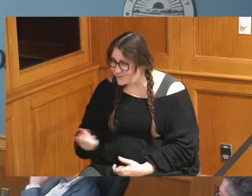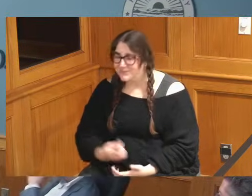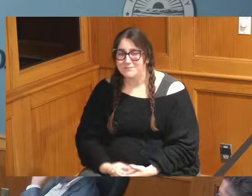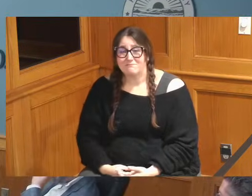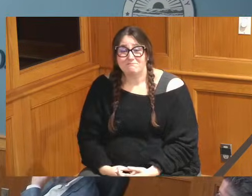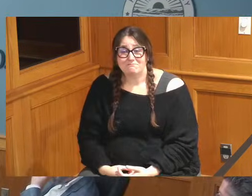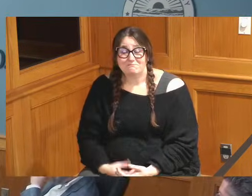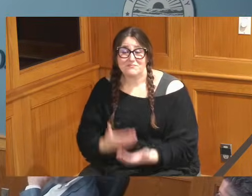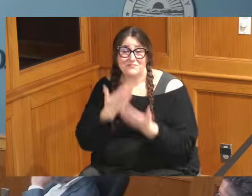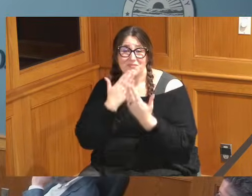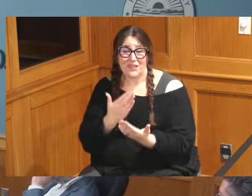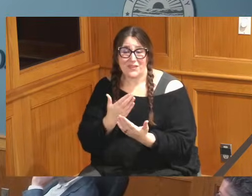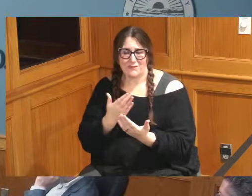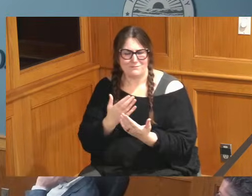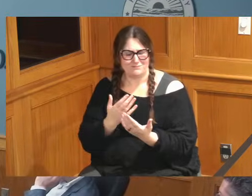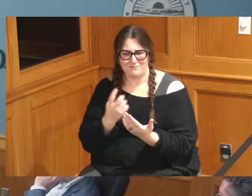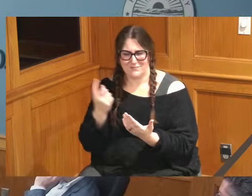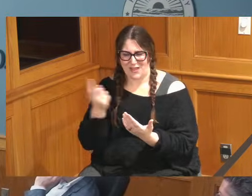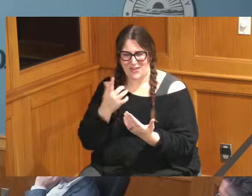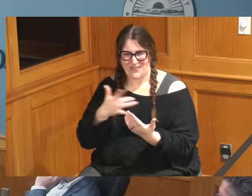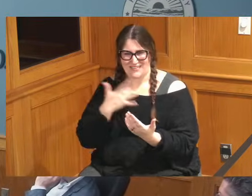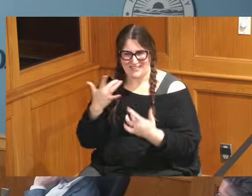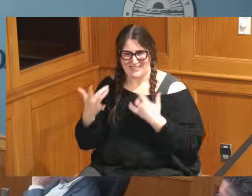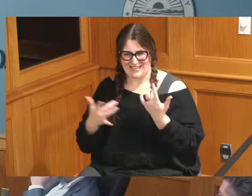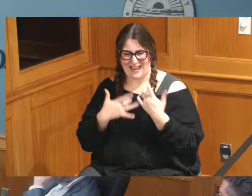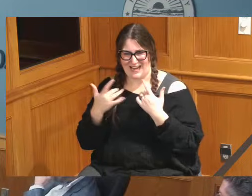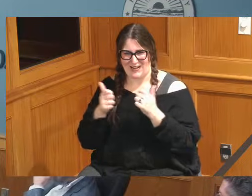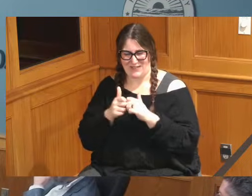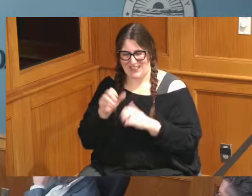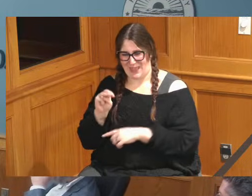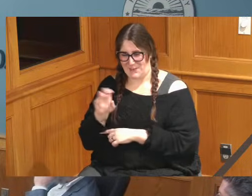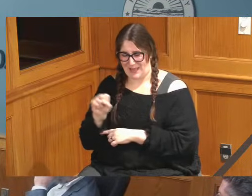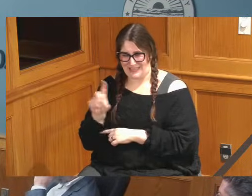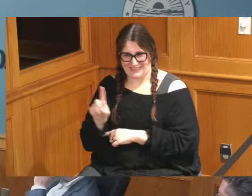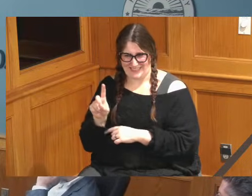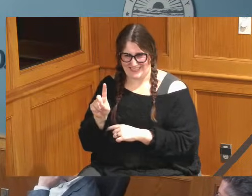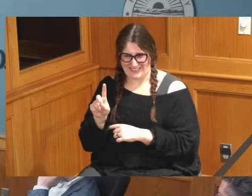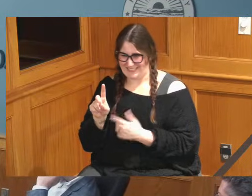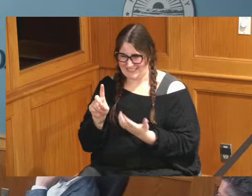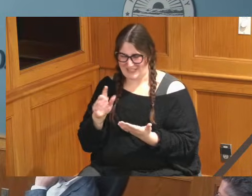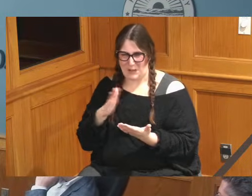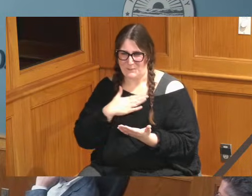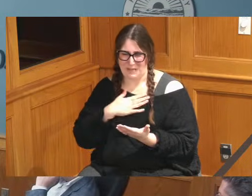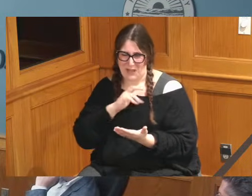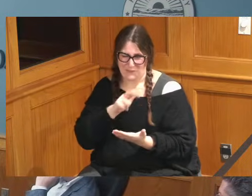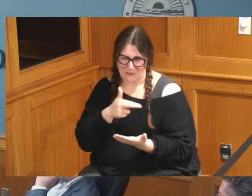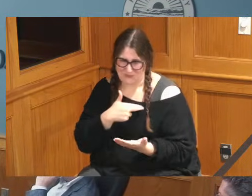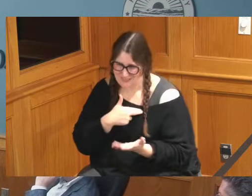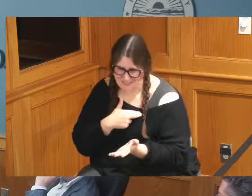Thank you. I always get excited about MSD by the my reputation. so I'm thrilled